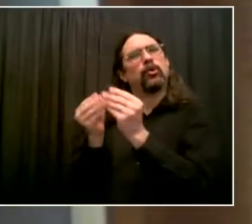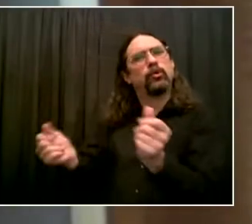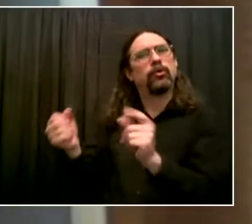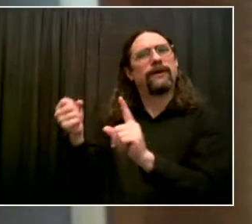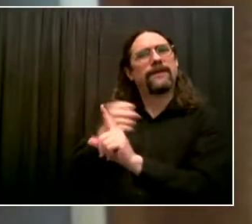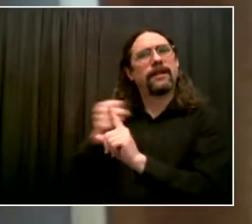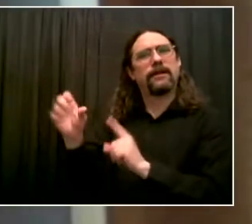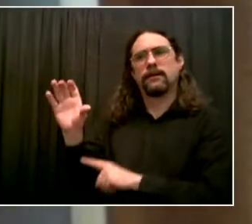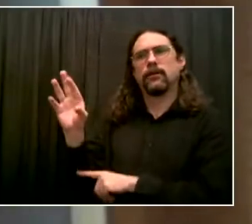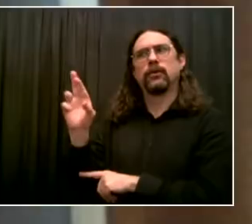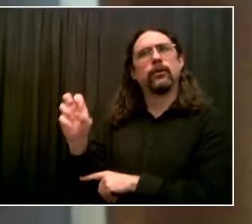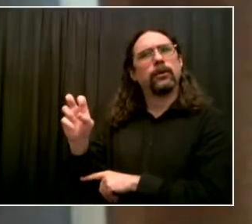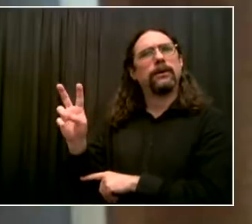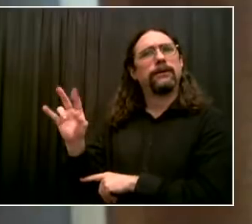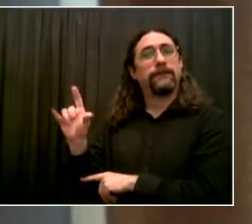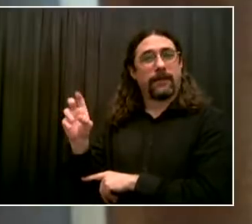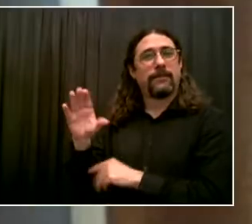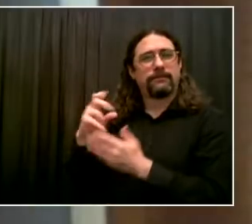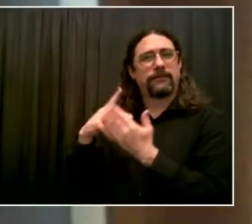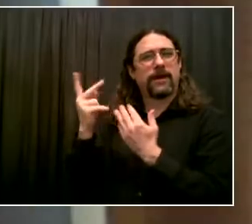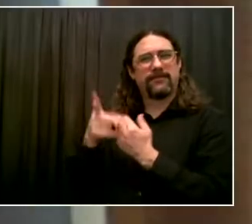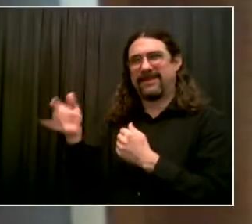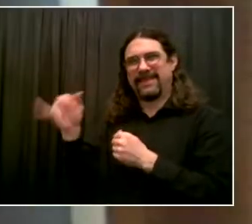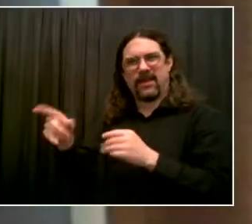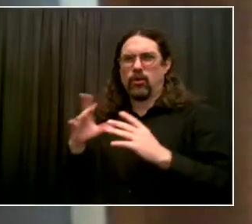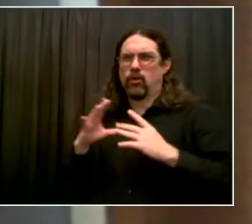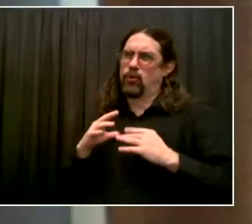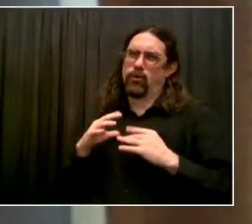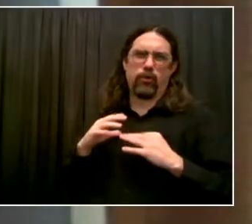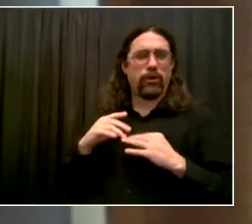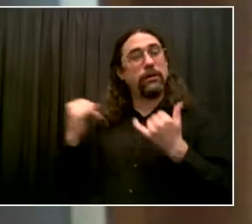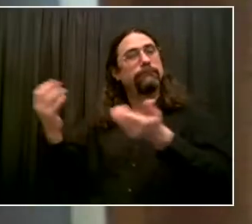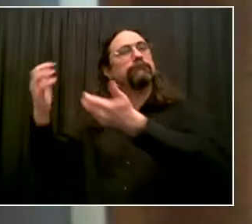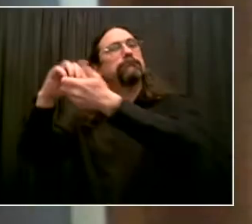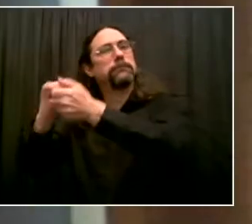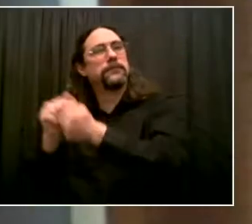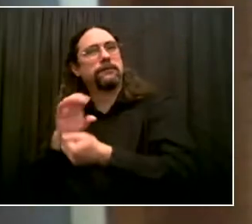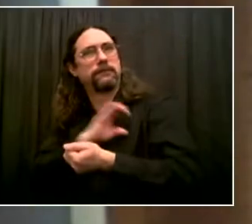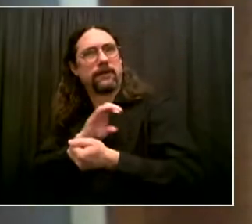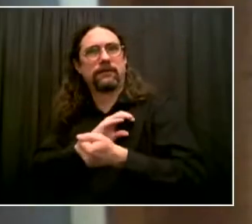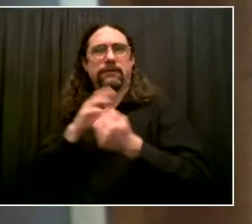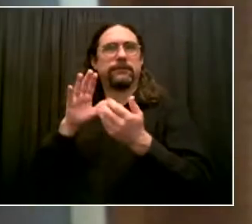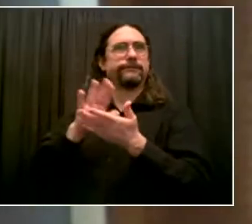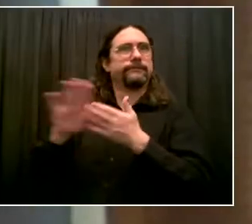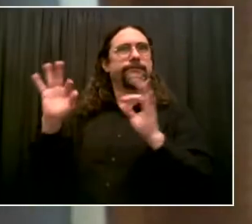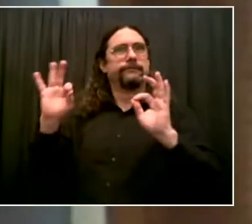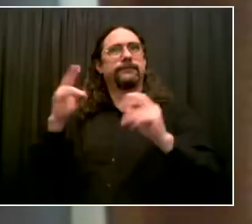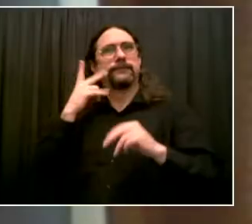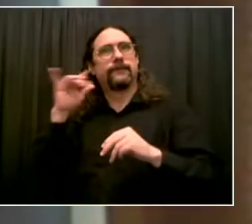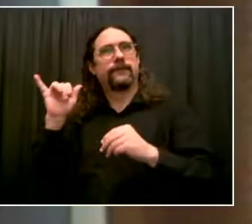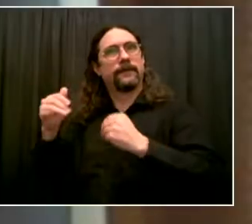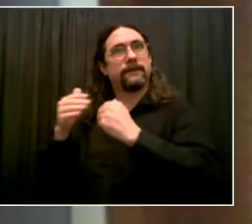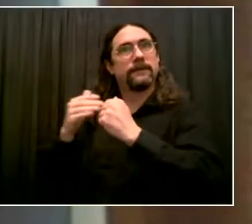PROGRAM WILL OFFER A COMMUNITY CENTRIC COMMUNITY RESPONSE TO COMBAT THE INCREASE. THE COMMUNITY HAS PARTNERS ON